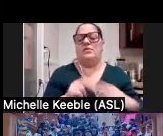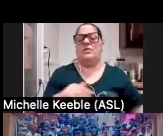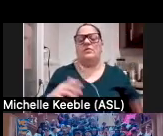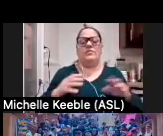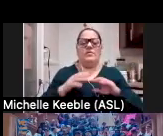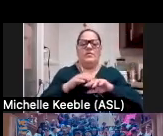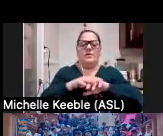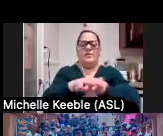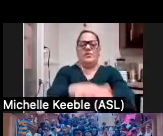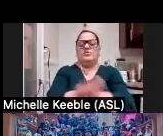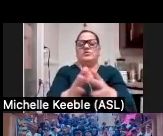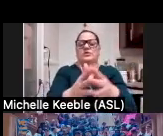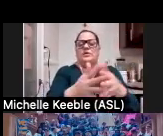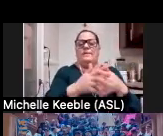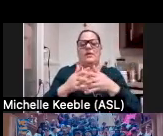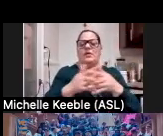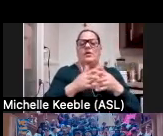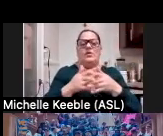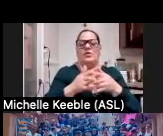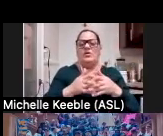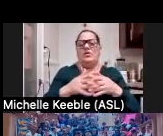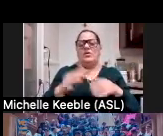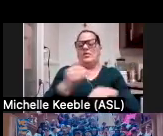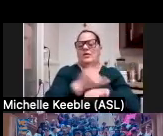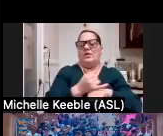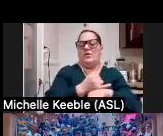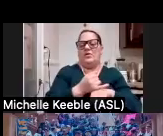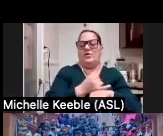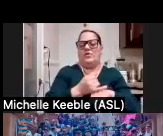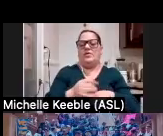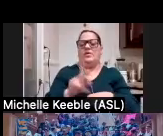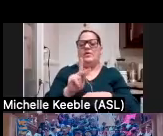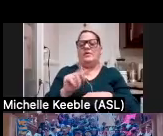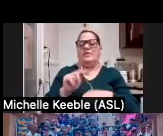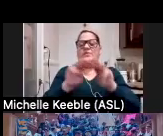Hofstra University, the Long Island Children's Museum, Adapt Museum. Many of these individuals